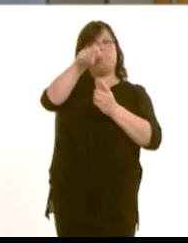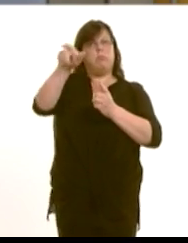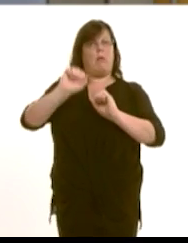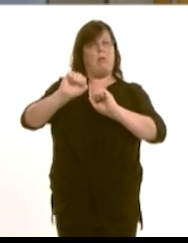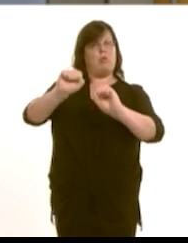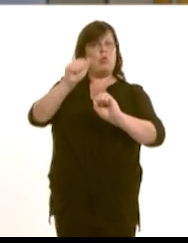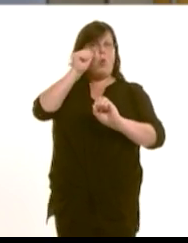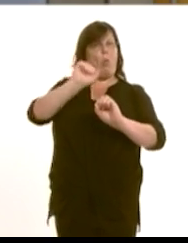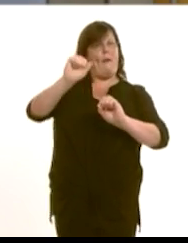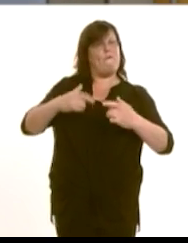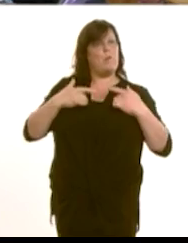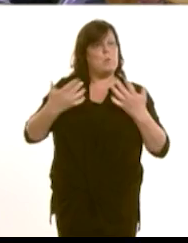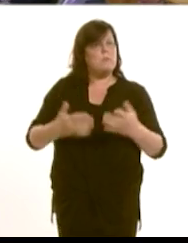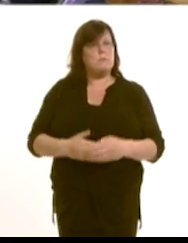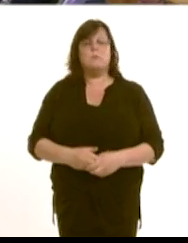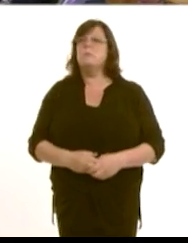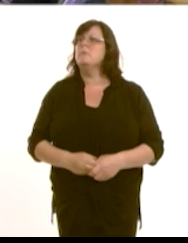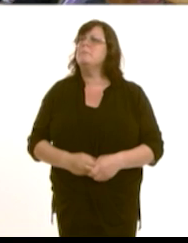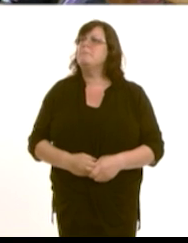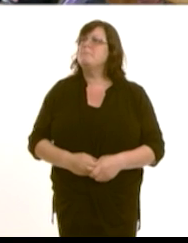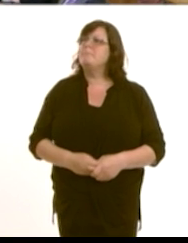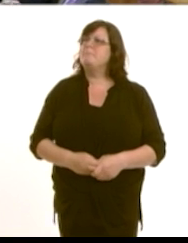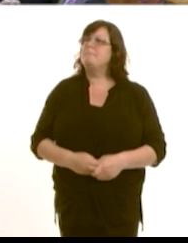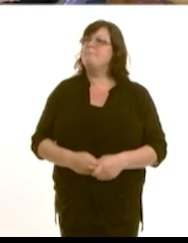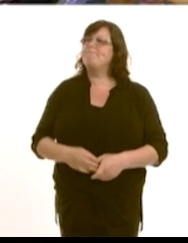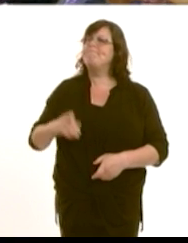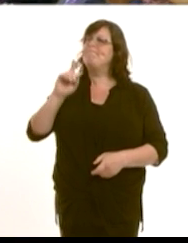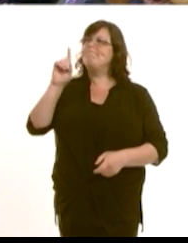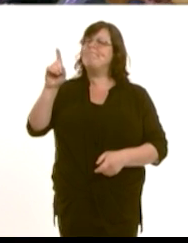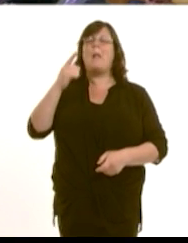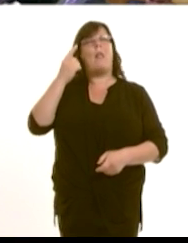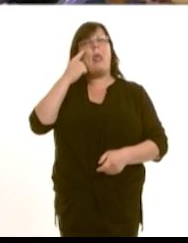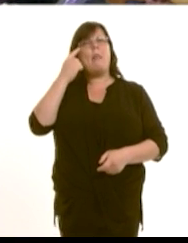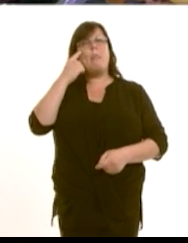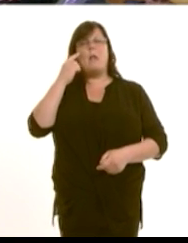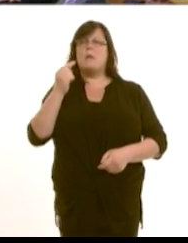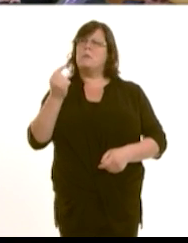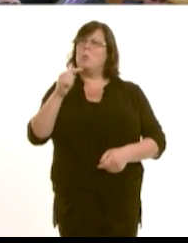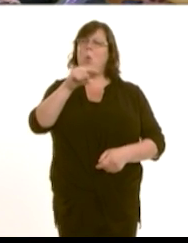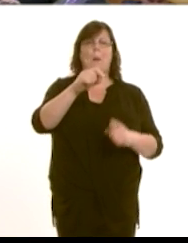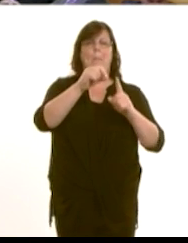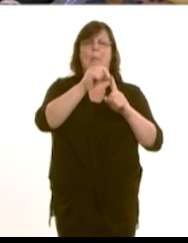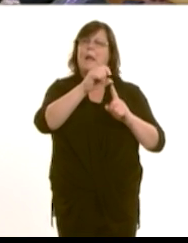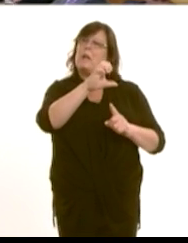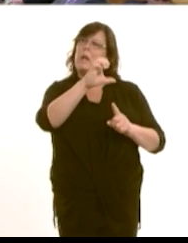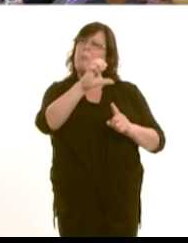Gareth Bennett: I think that the issue that the Plaid Cymru member raised are perhaps